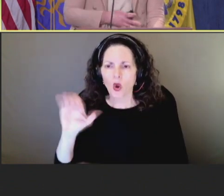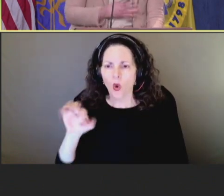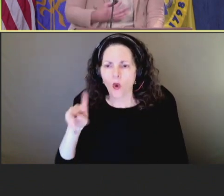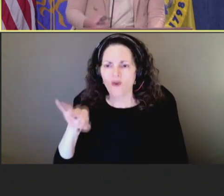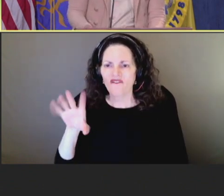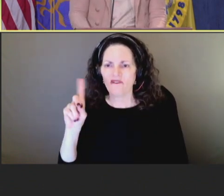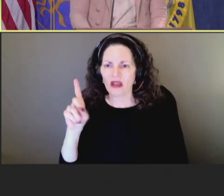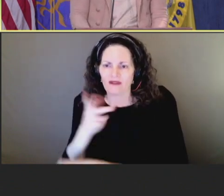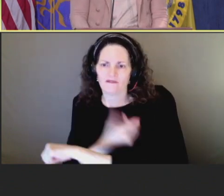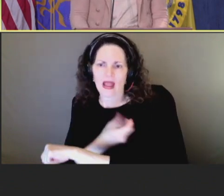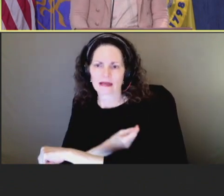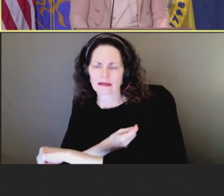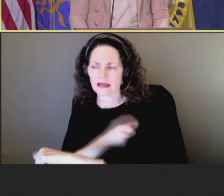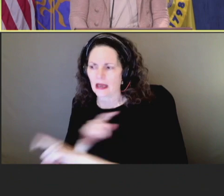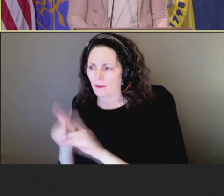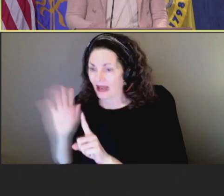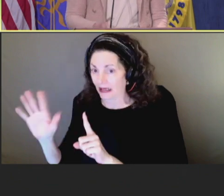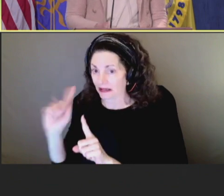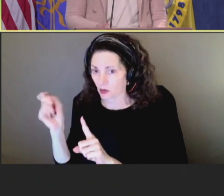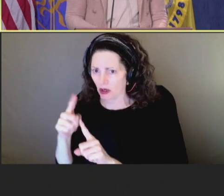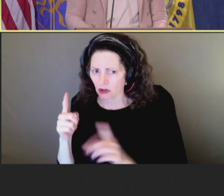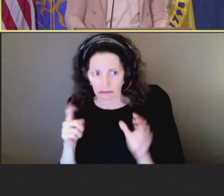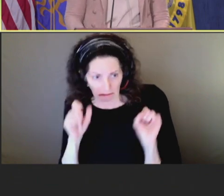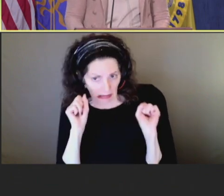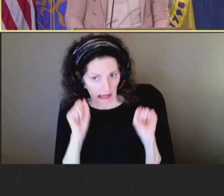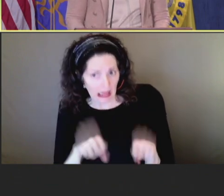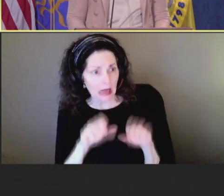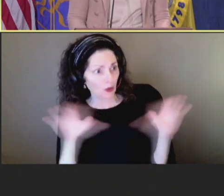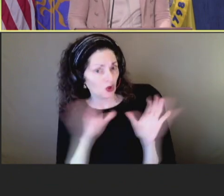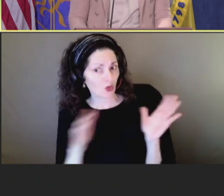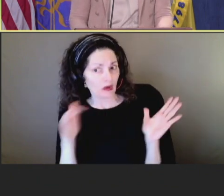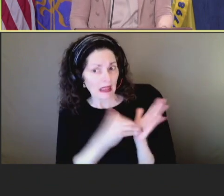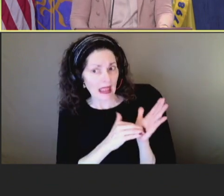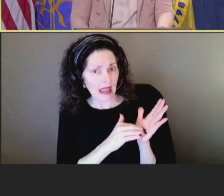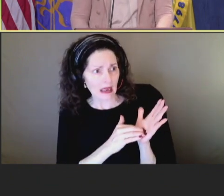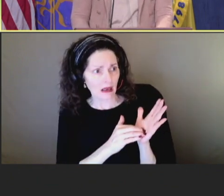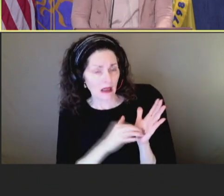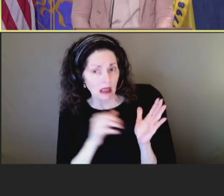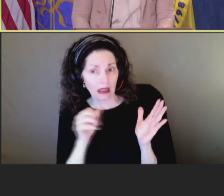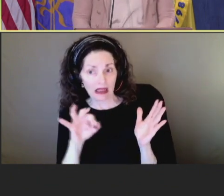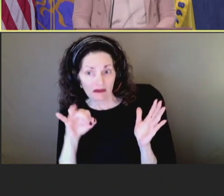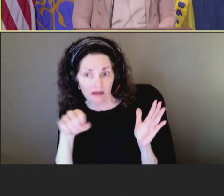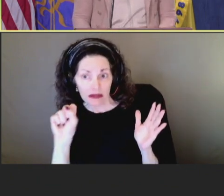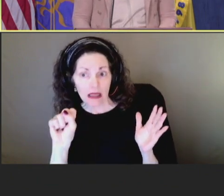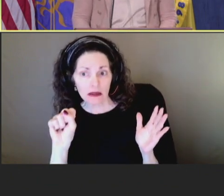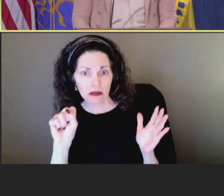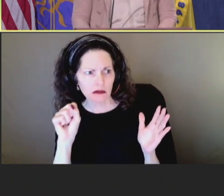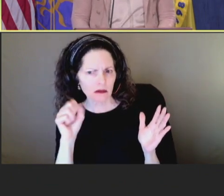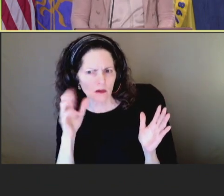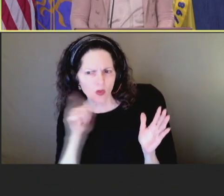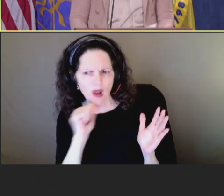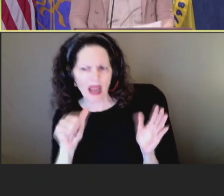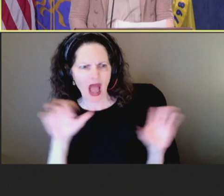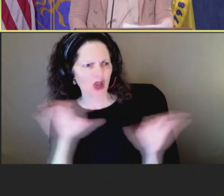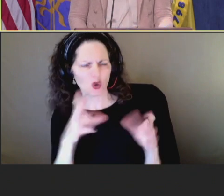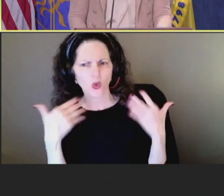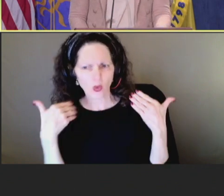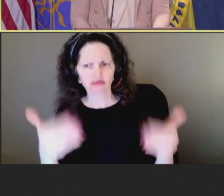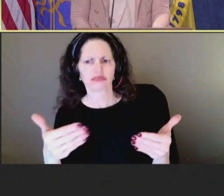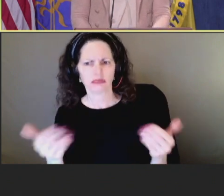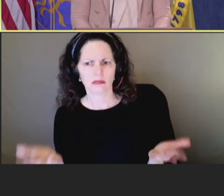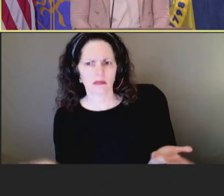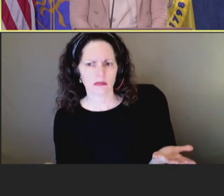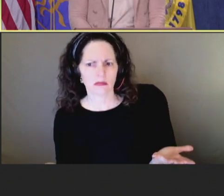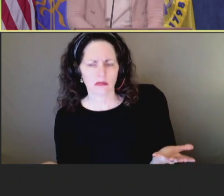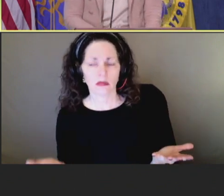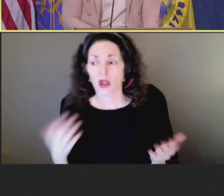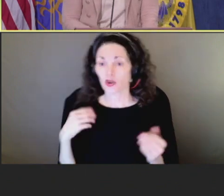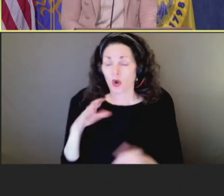can we do that again? And why aren't we doing that again? So, in September of 2023, I met Dr. Disis,